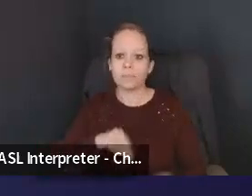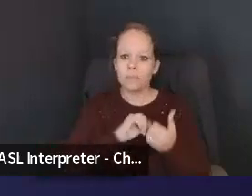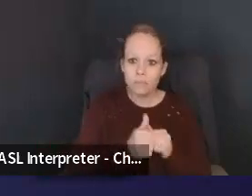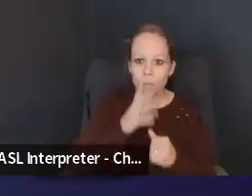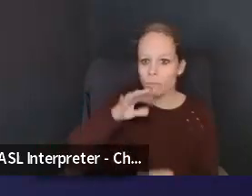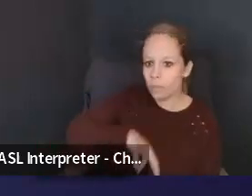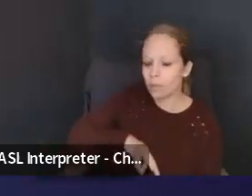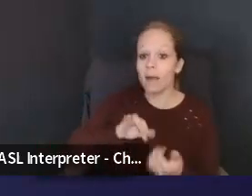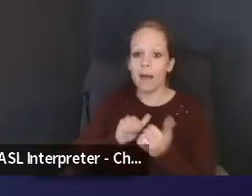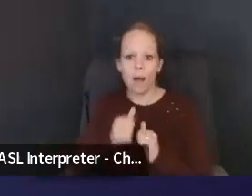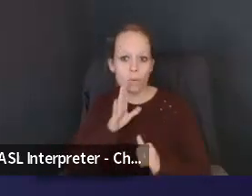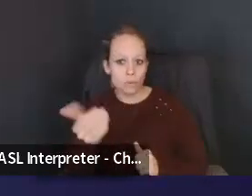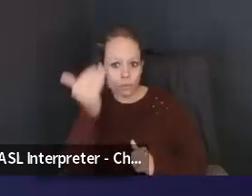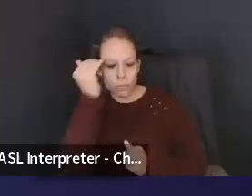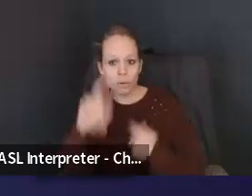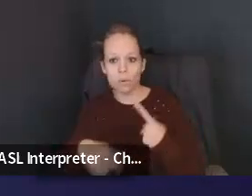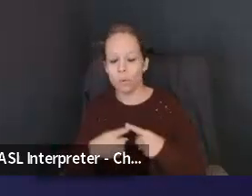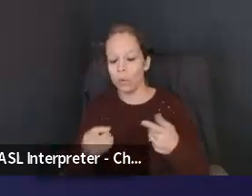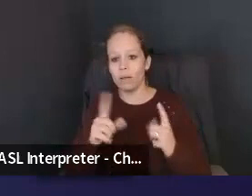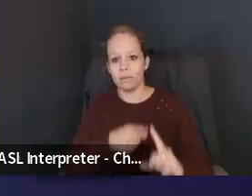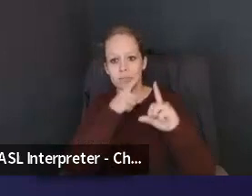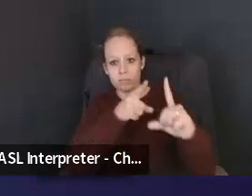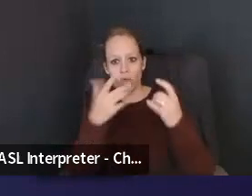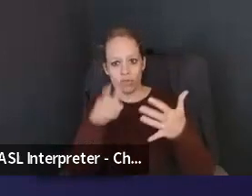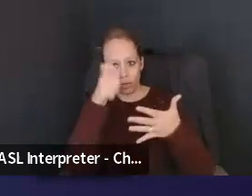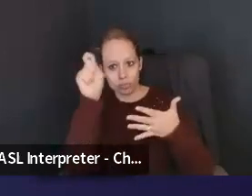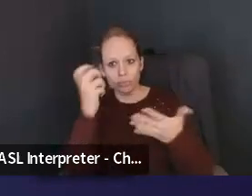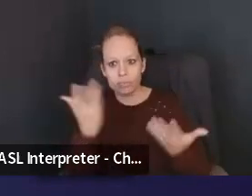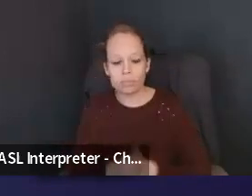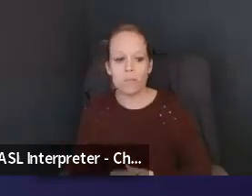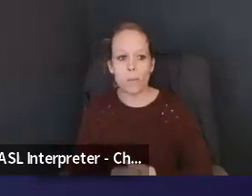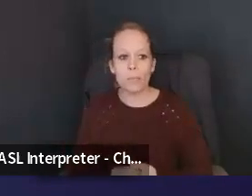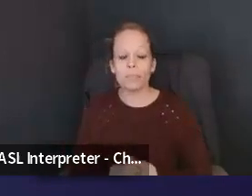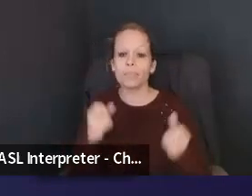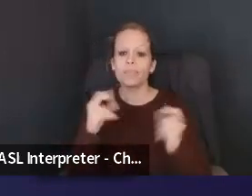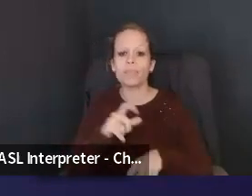know when an objective has been reached? Quite often in the project design you see a section of